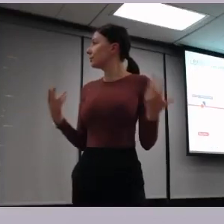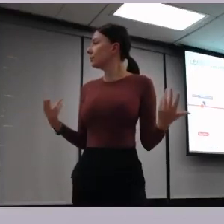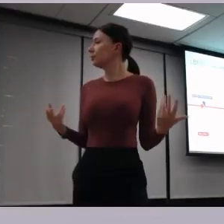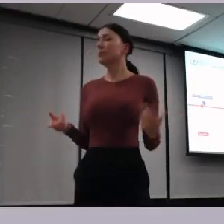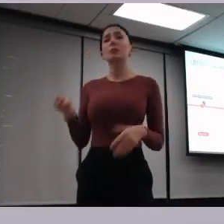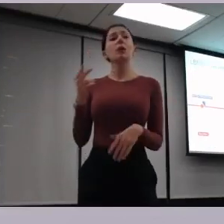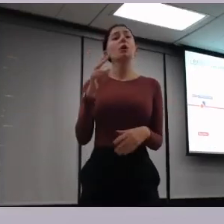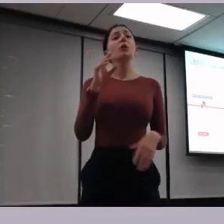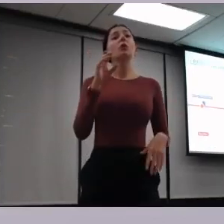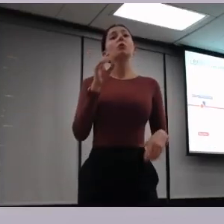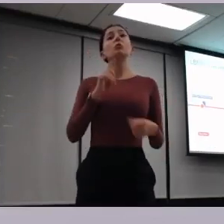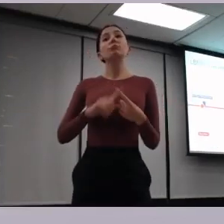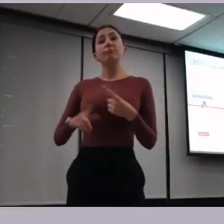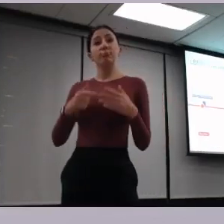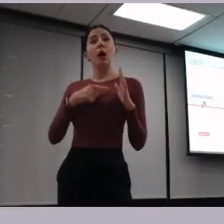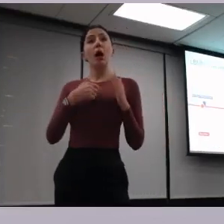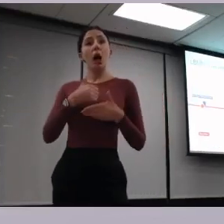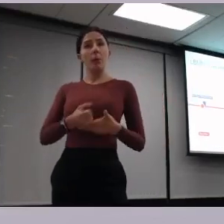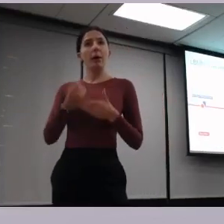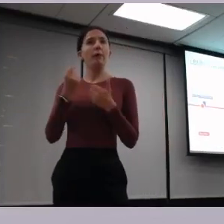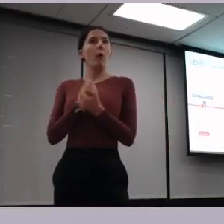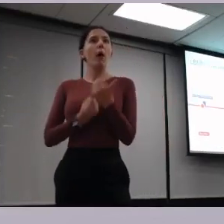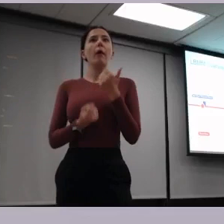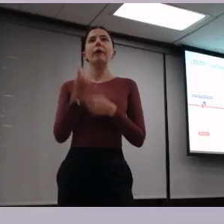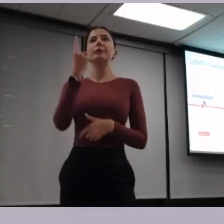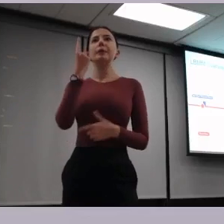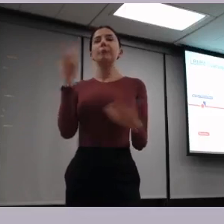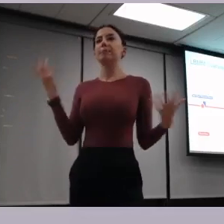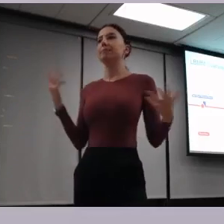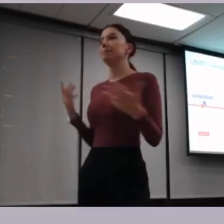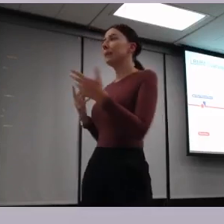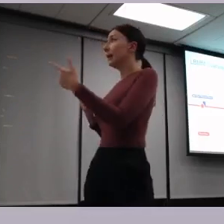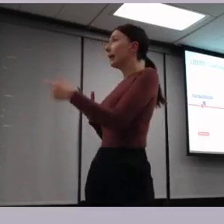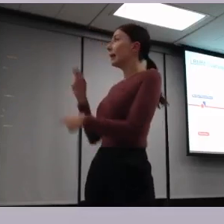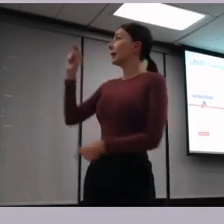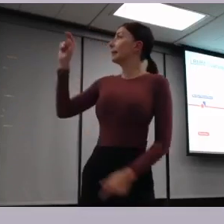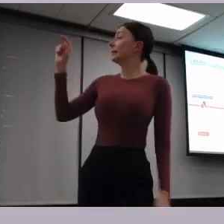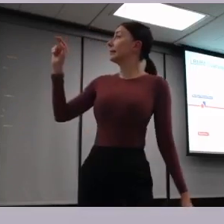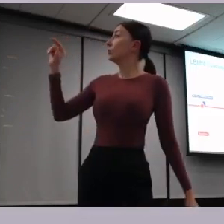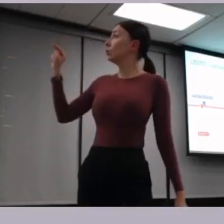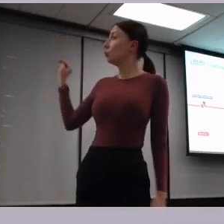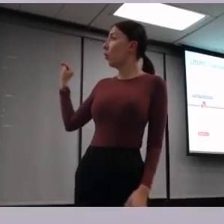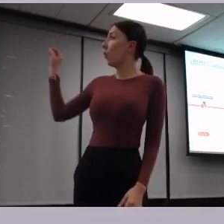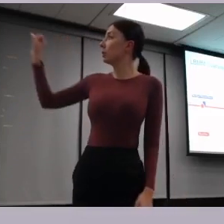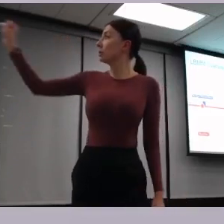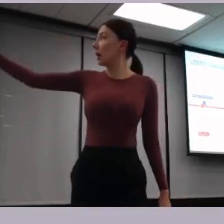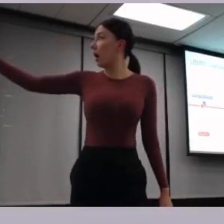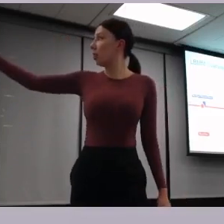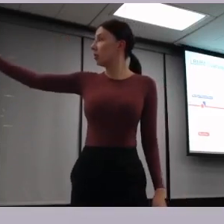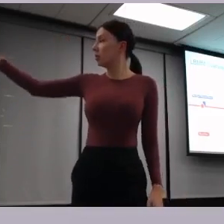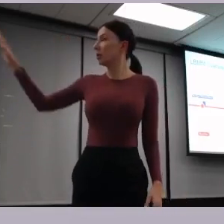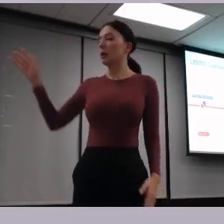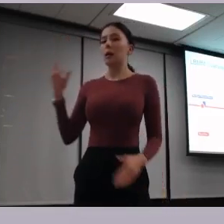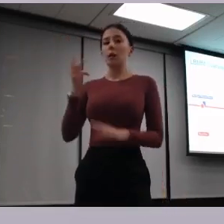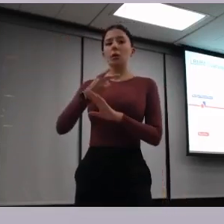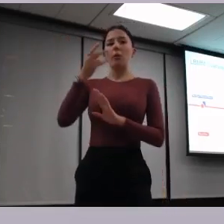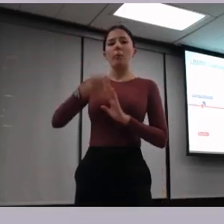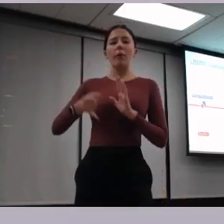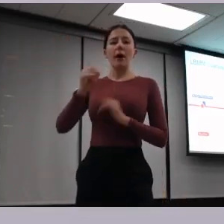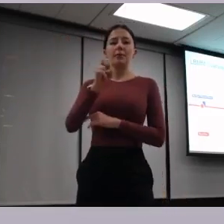orient everybody, we are this is your work. So the project does go beyond grandma to Ardmore.